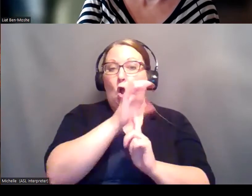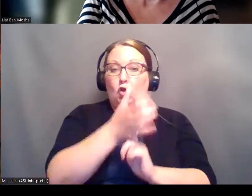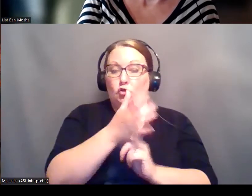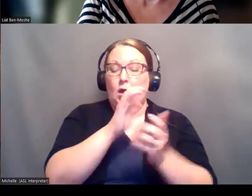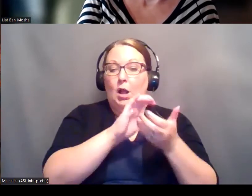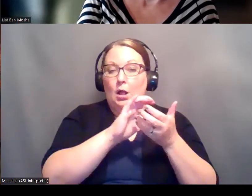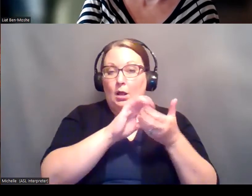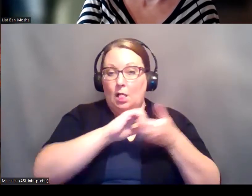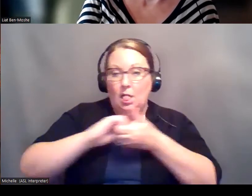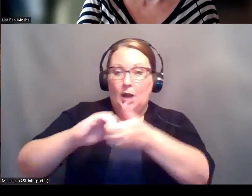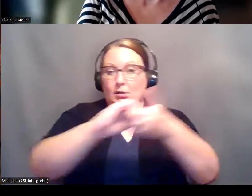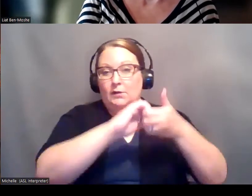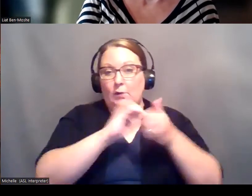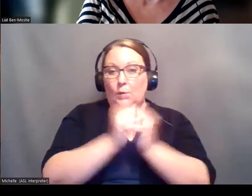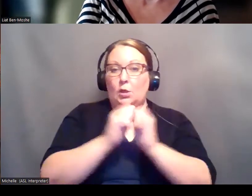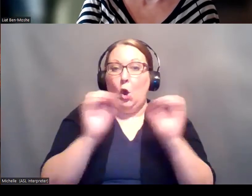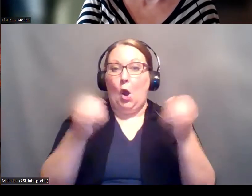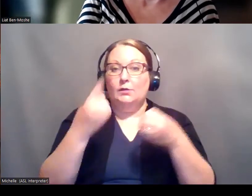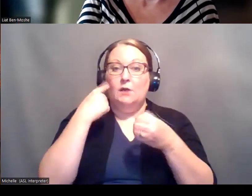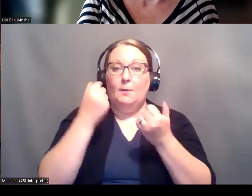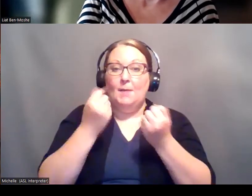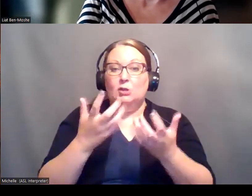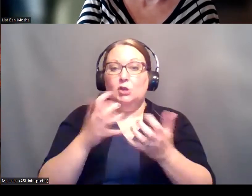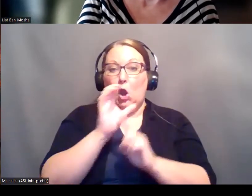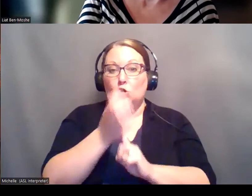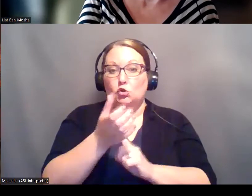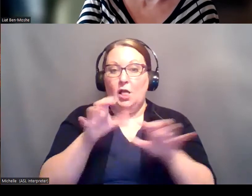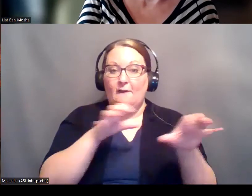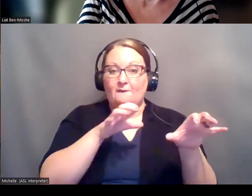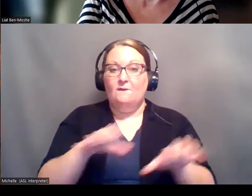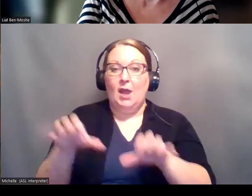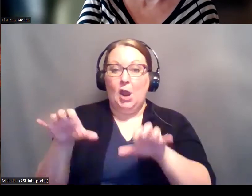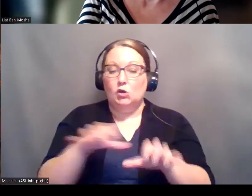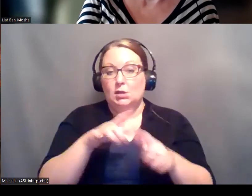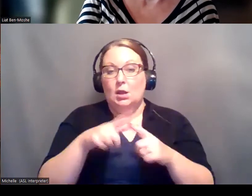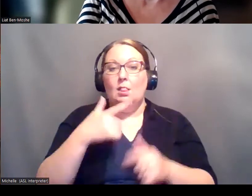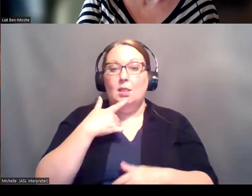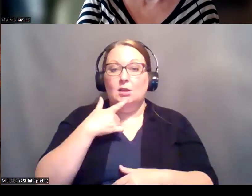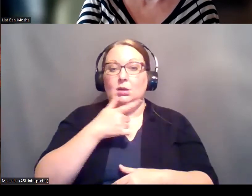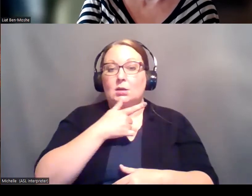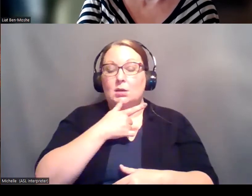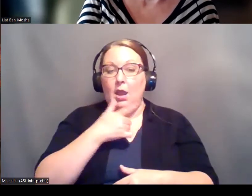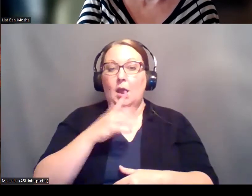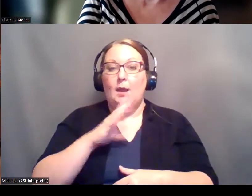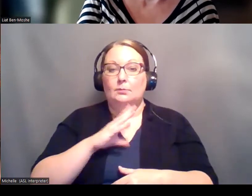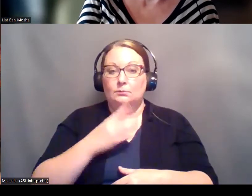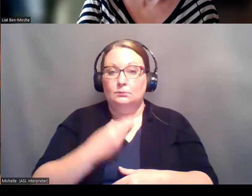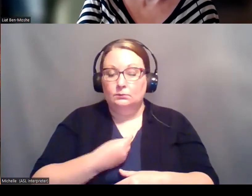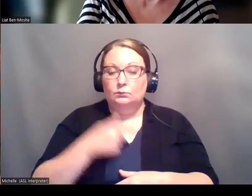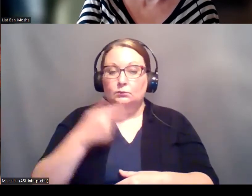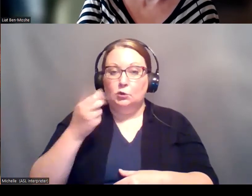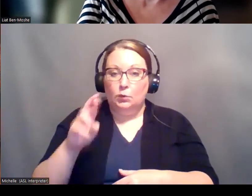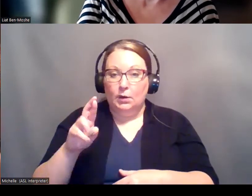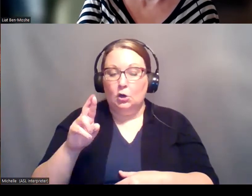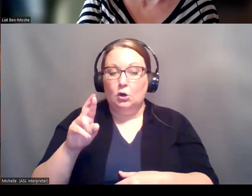with the Office of Multicultural Affairs, the Lesbian, Gay, Bisexual, Trans, and Queer Resource Center,